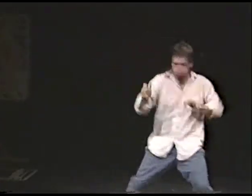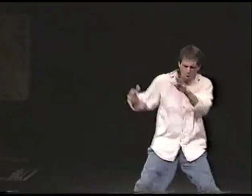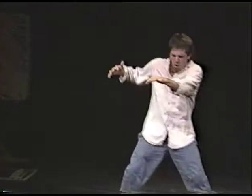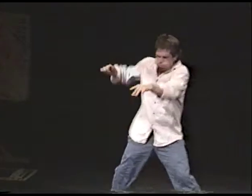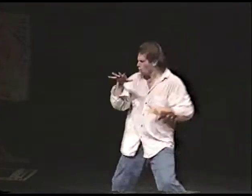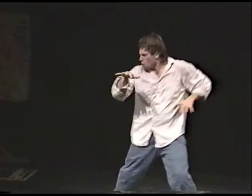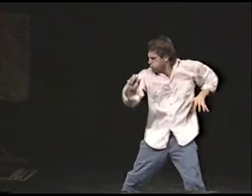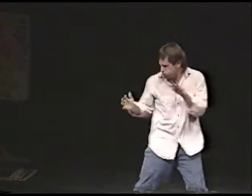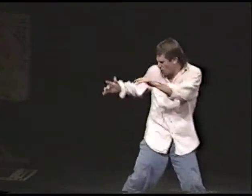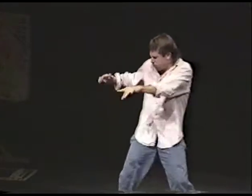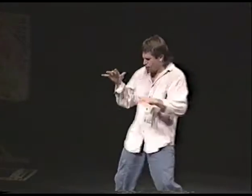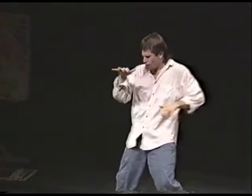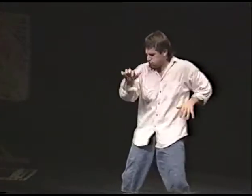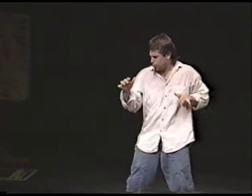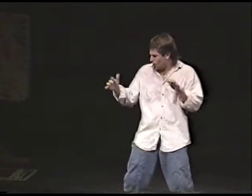Everything, into the water, into the water.